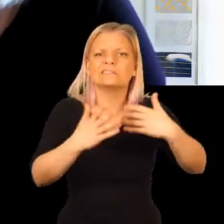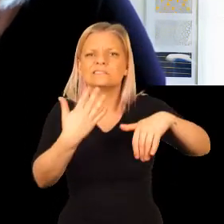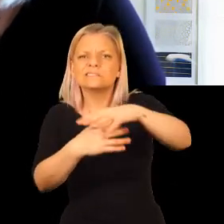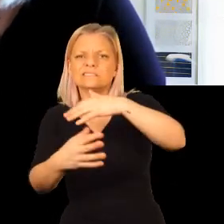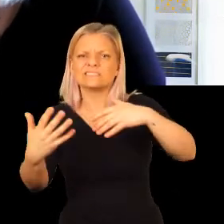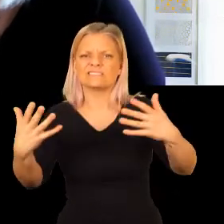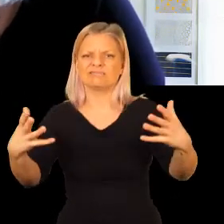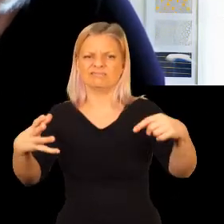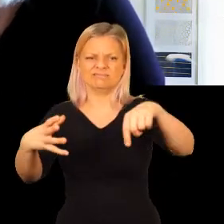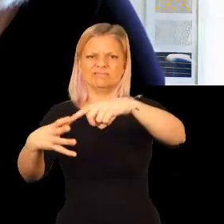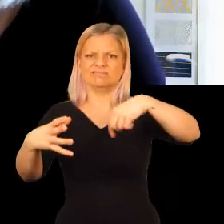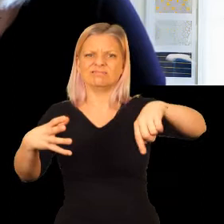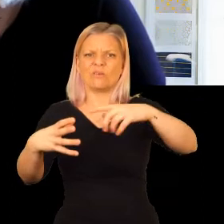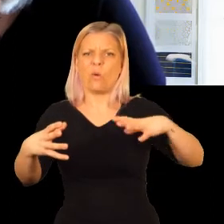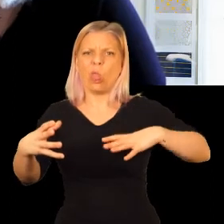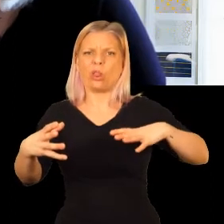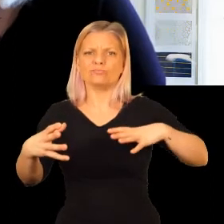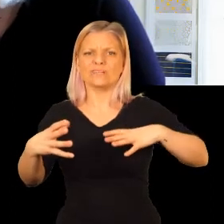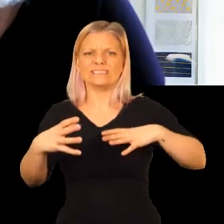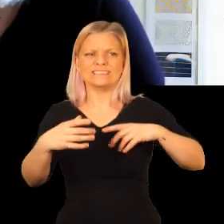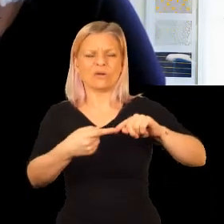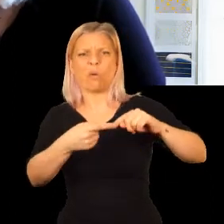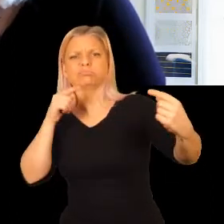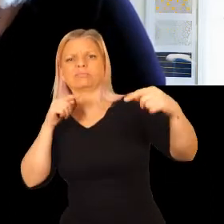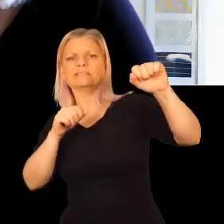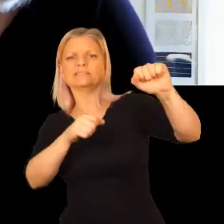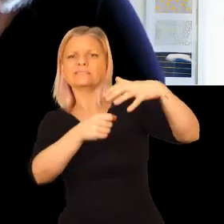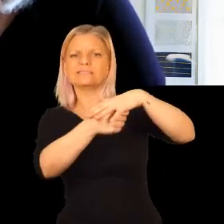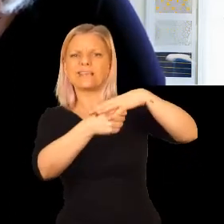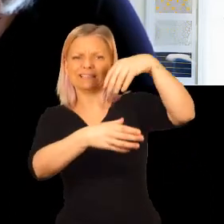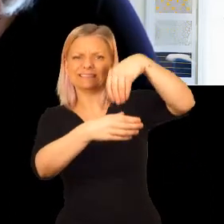people who are poor working class and you think about these are people who are already